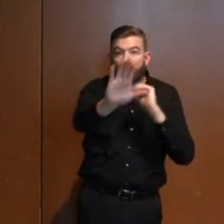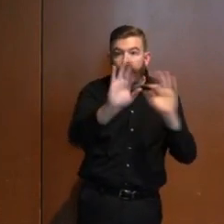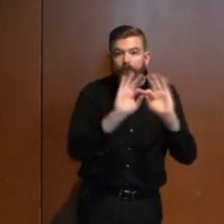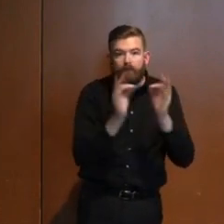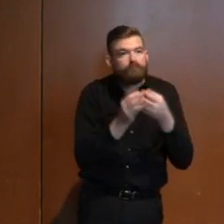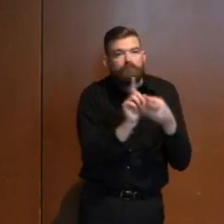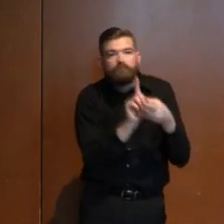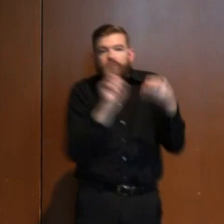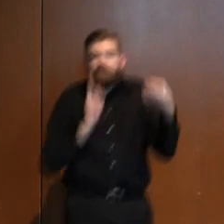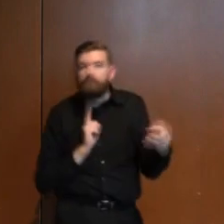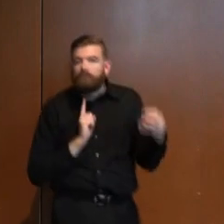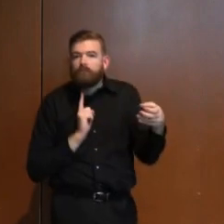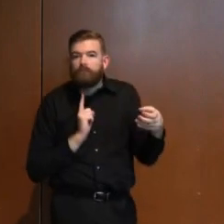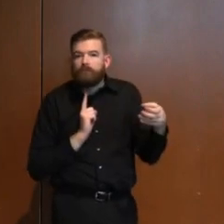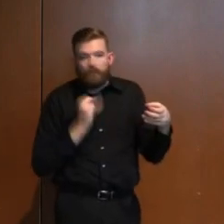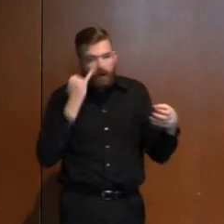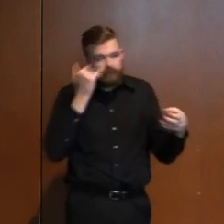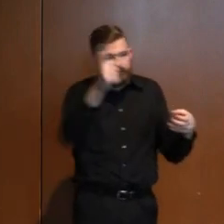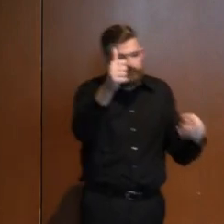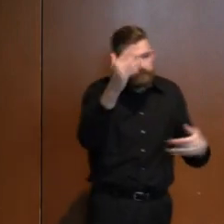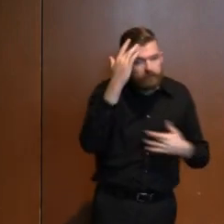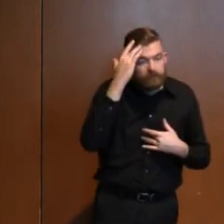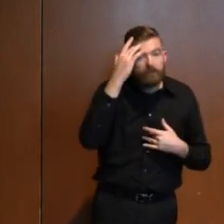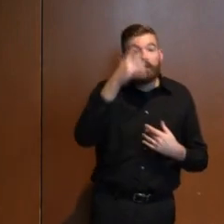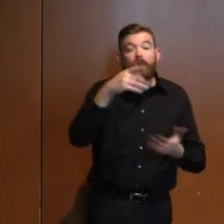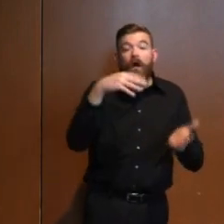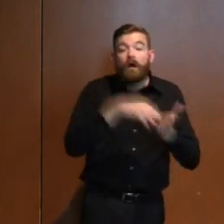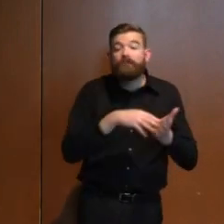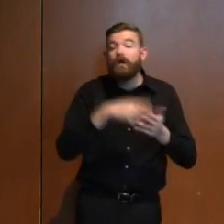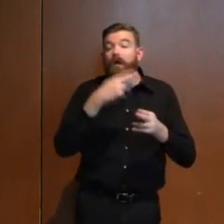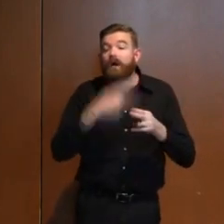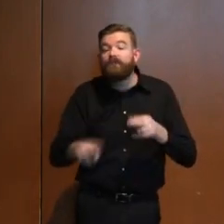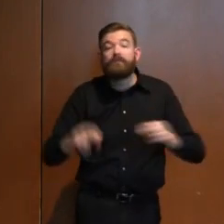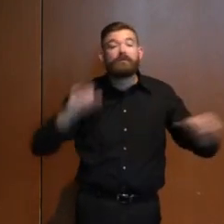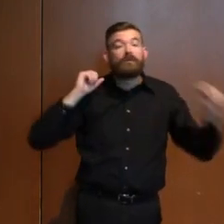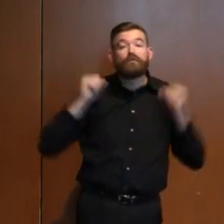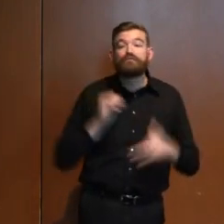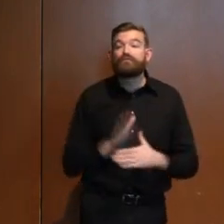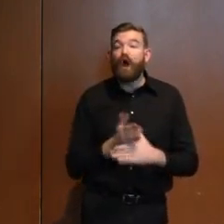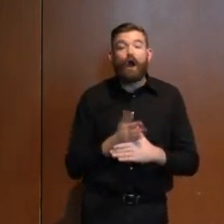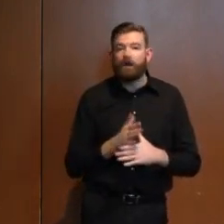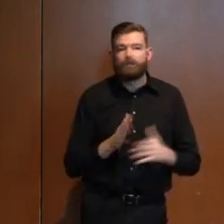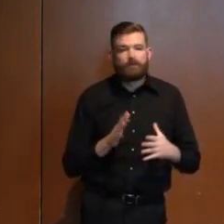YOUR FAMILY. DO NOT SHARE HOUSEHOLD ITEMS, SUCH AS TOWELS, EATING UTENSILS